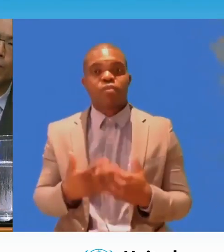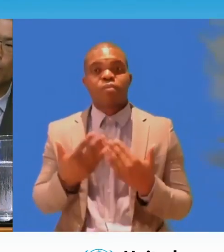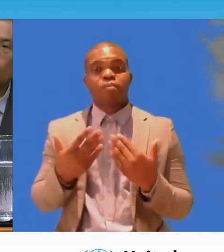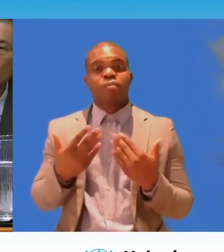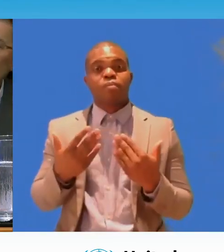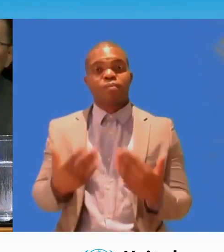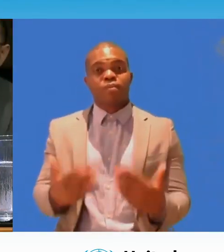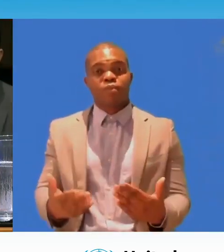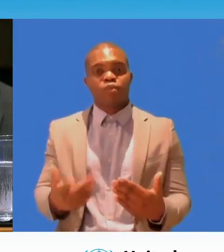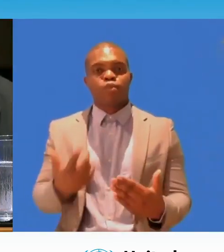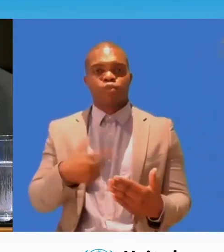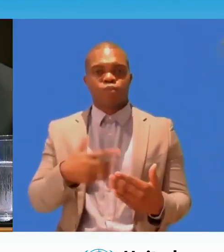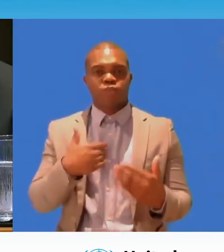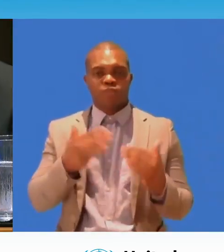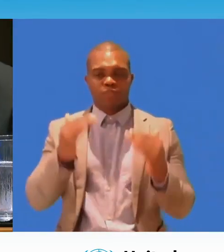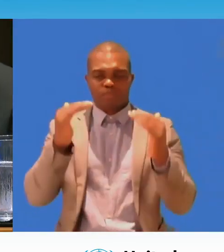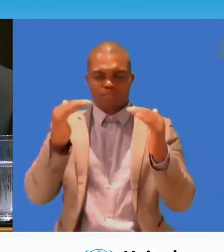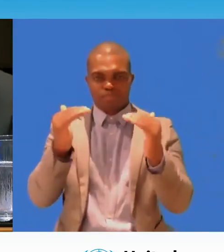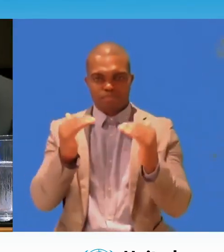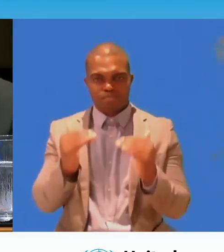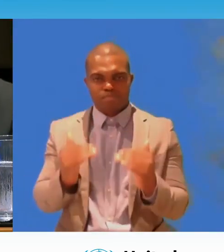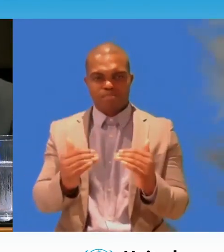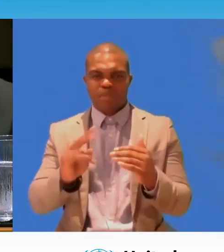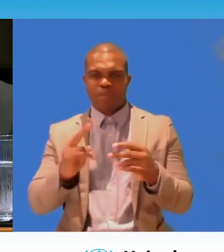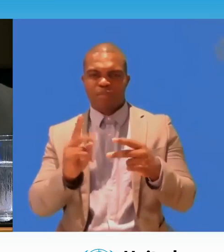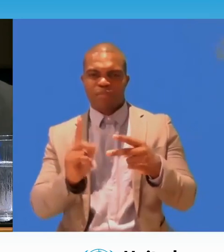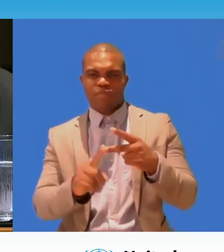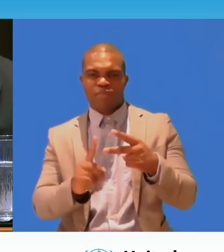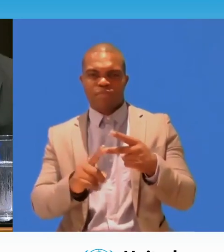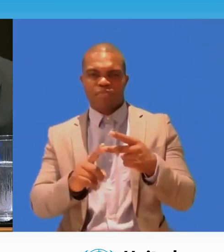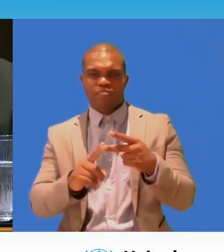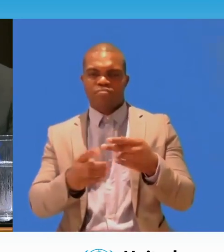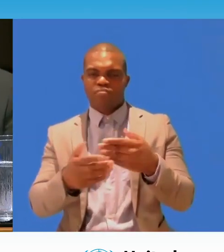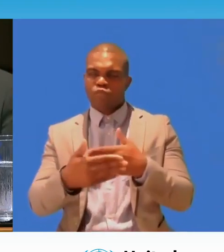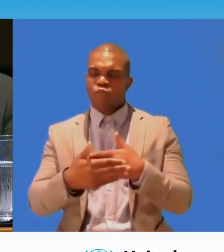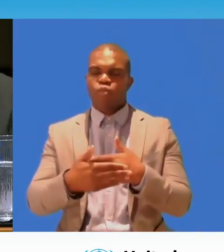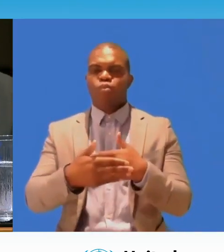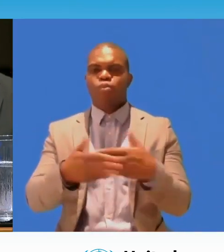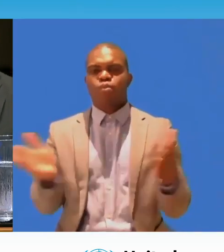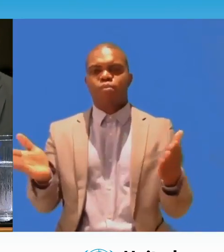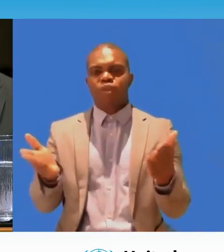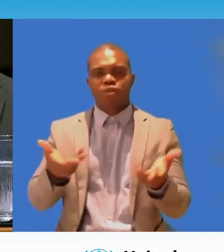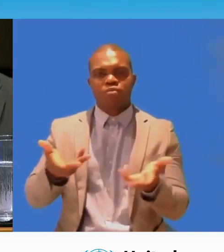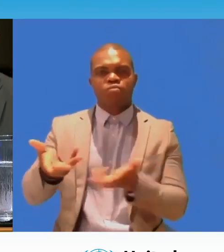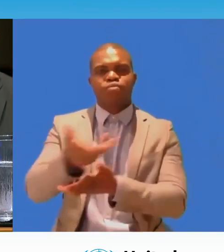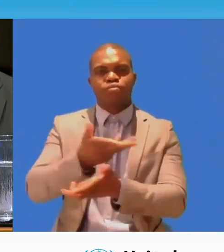dialogue the interactive discussion between the panelists and delegations and other stakeholders